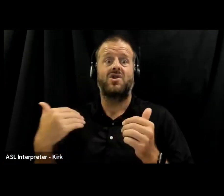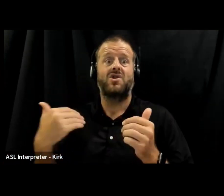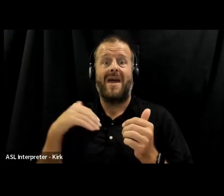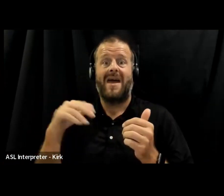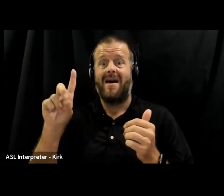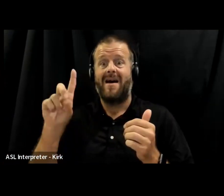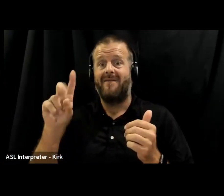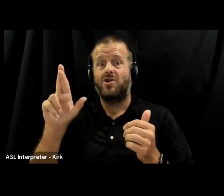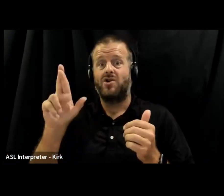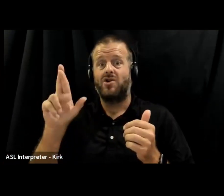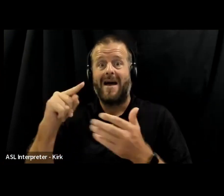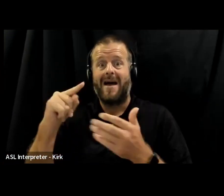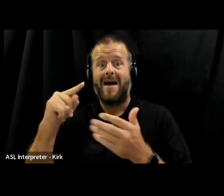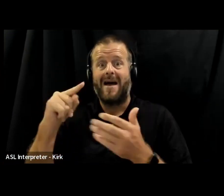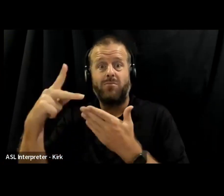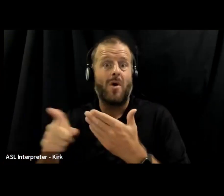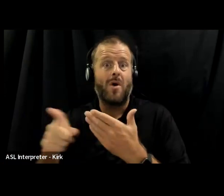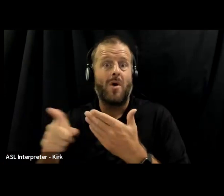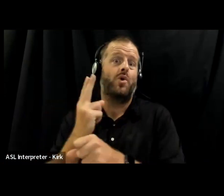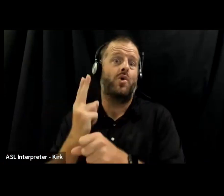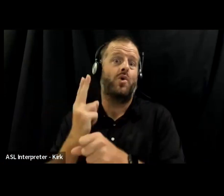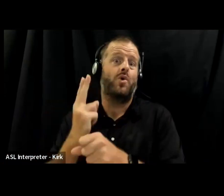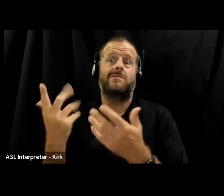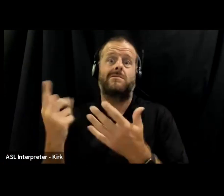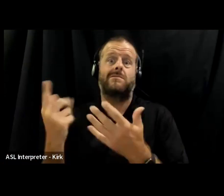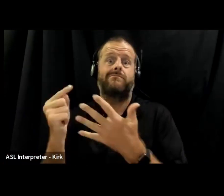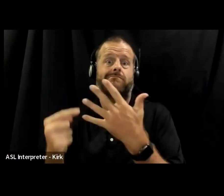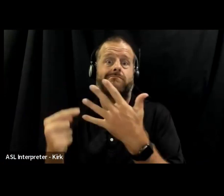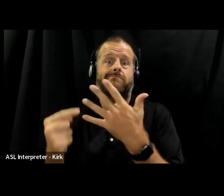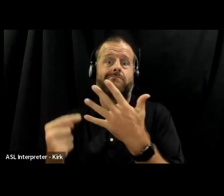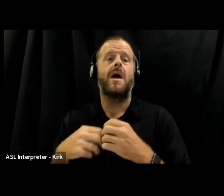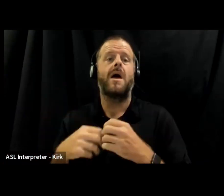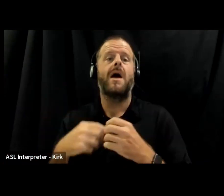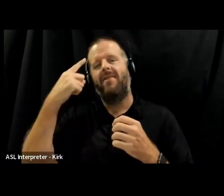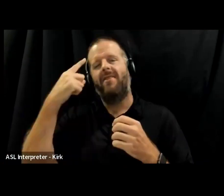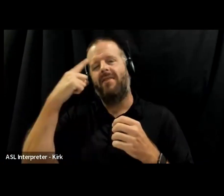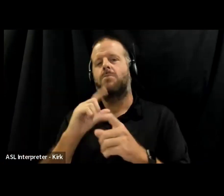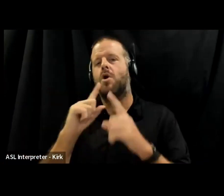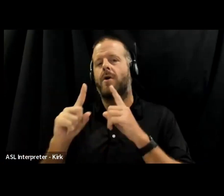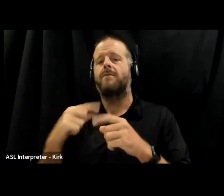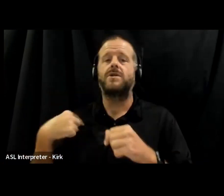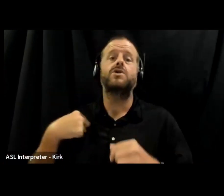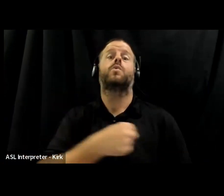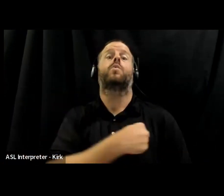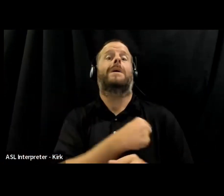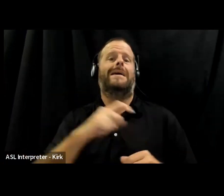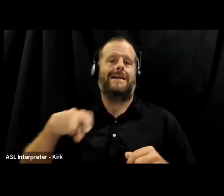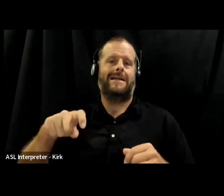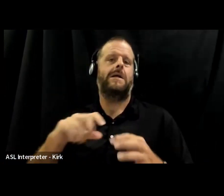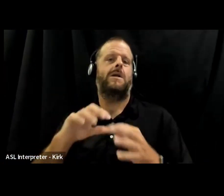Do they have all of these things? And I think that's part of the conversation that we need in relation to how does that